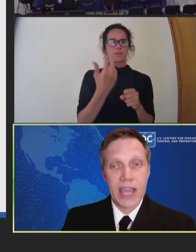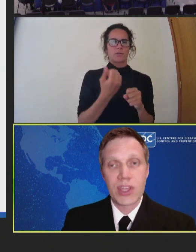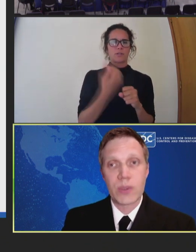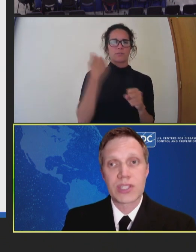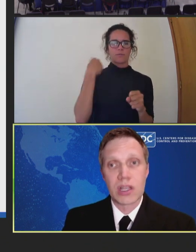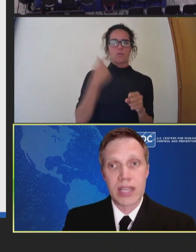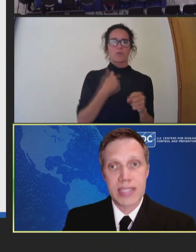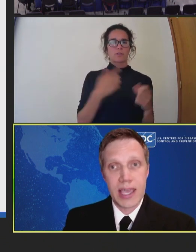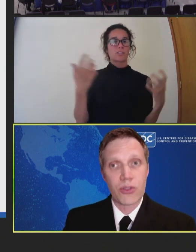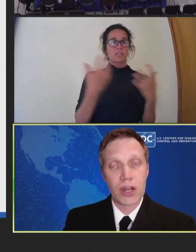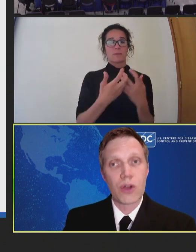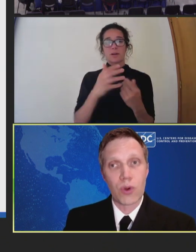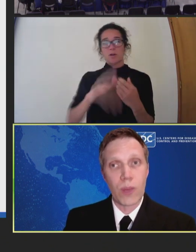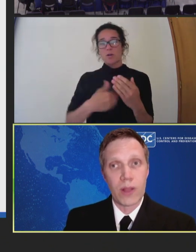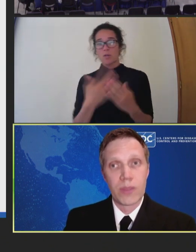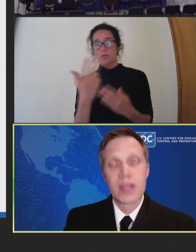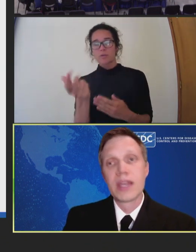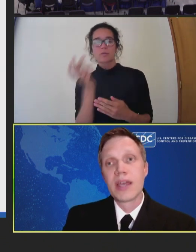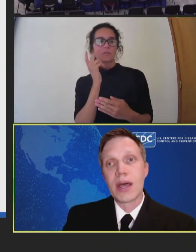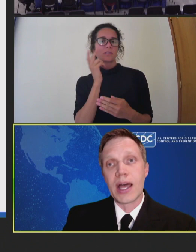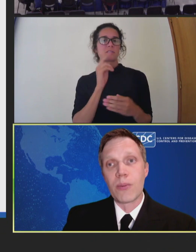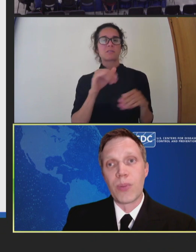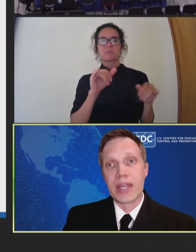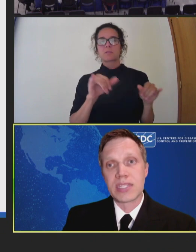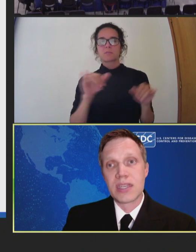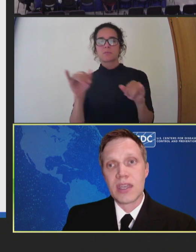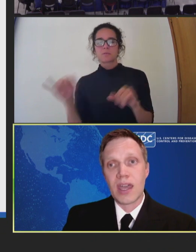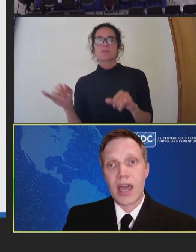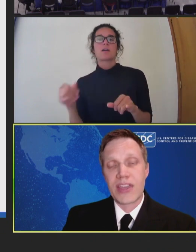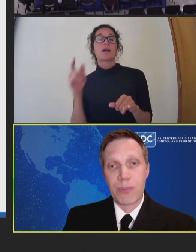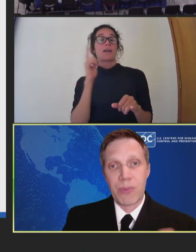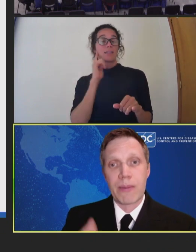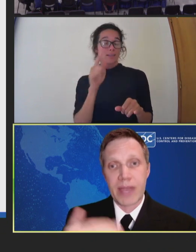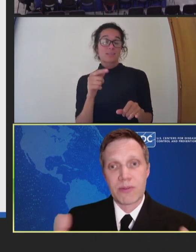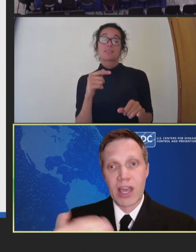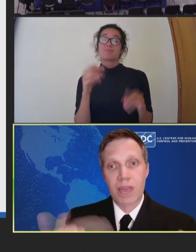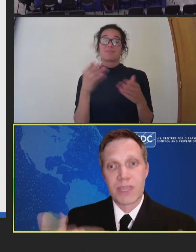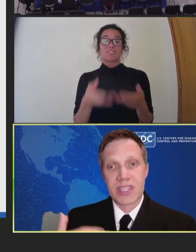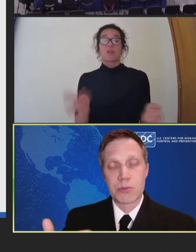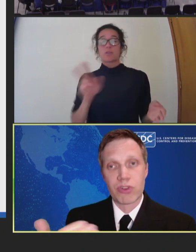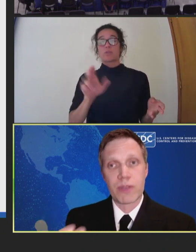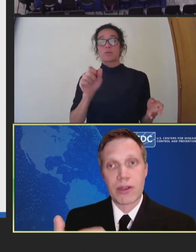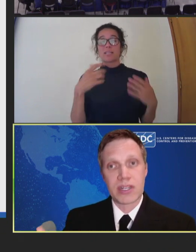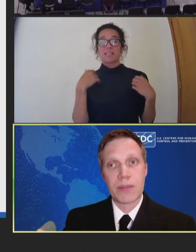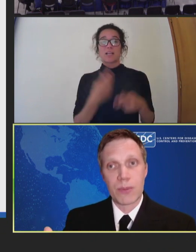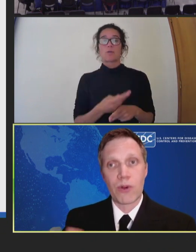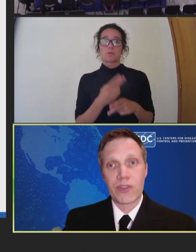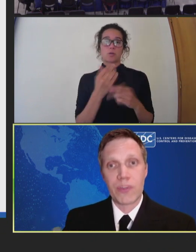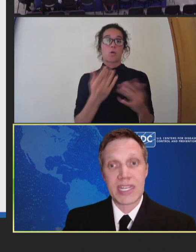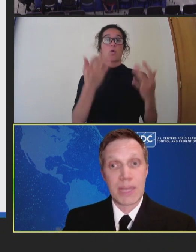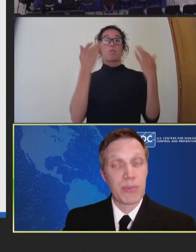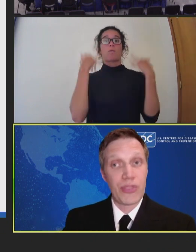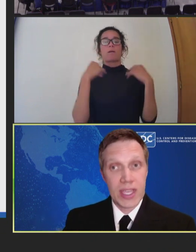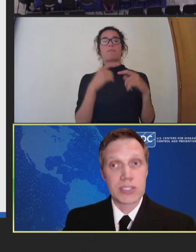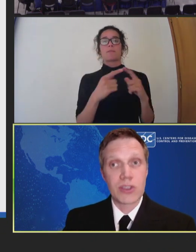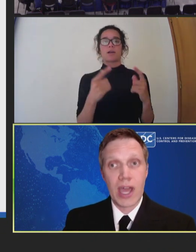I think we saw less healthcare overwhelm. But I think probably as health systems rebounded a bit more from the pandemic, but things still got